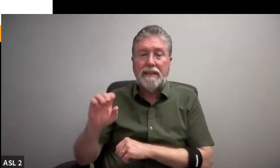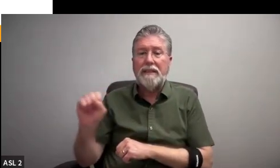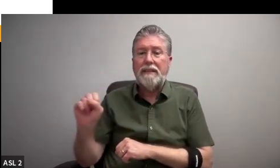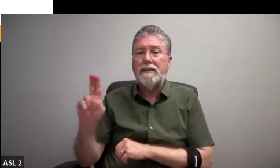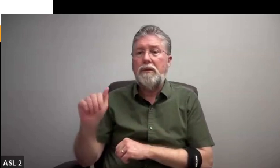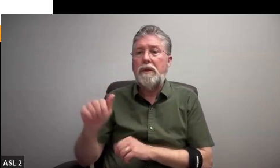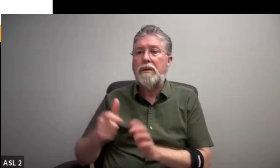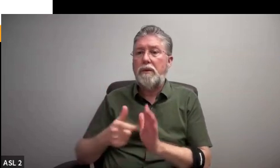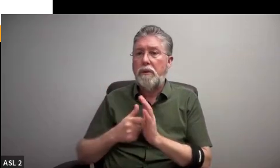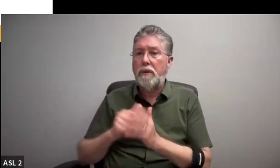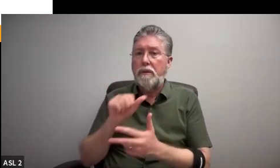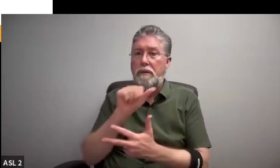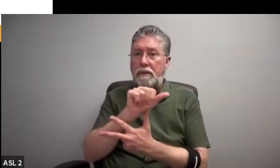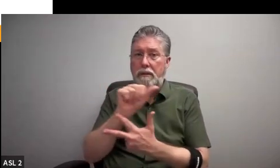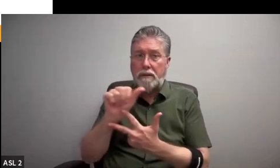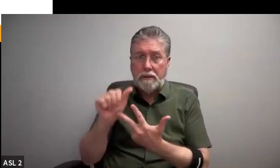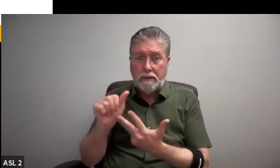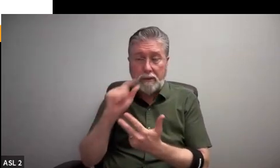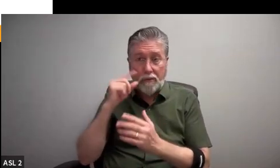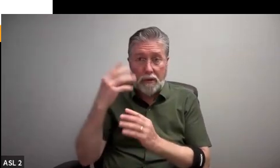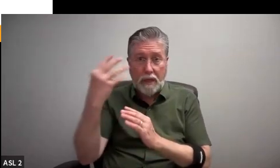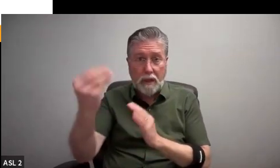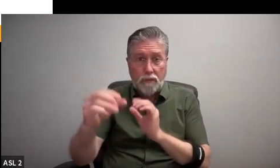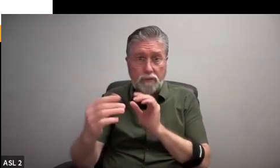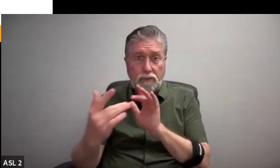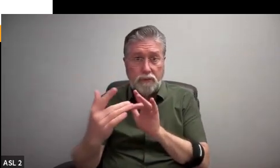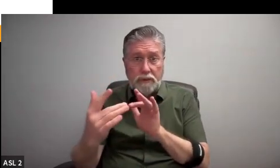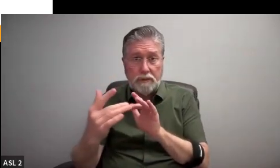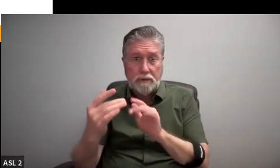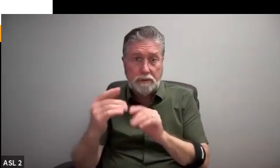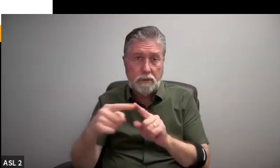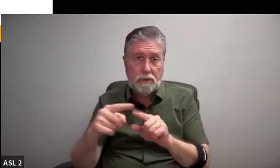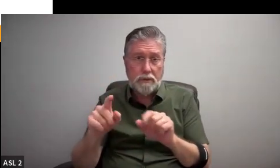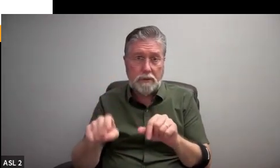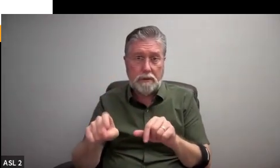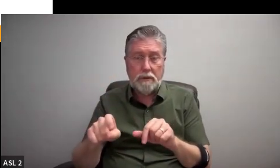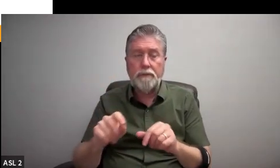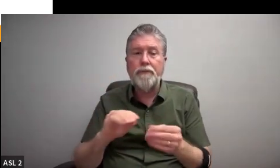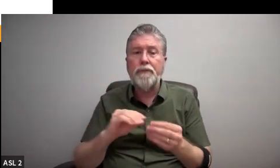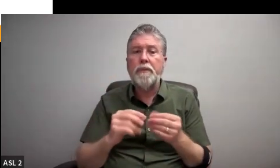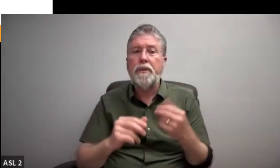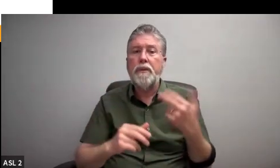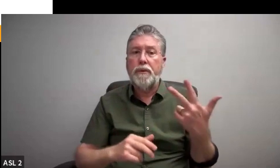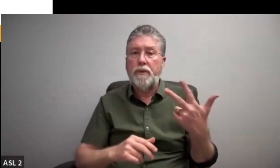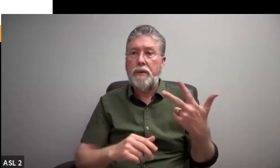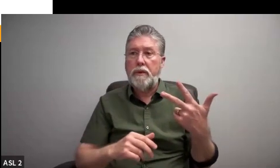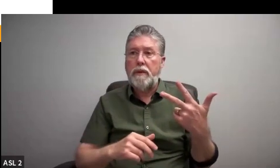outreach where applicable. Number three on the slide: activities to increase access and